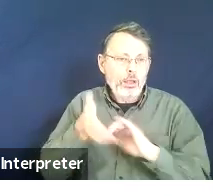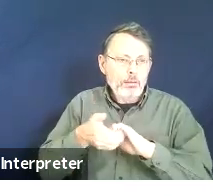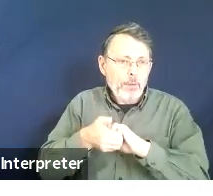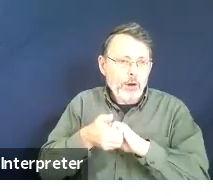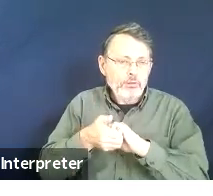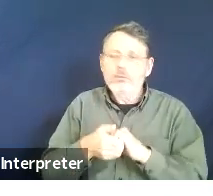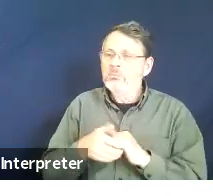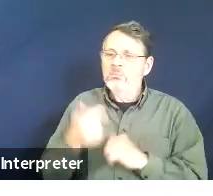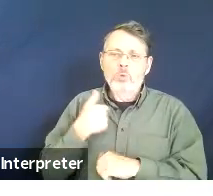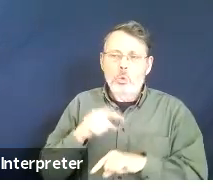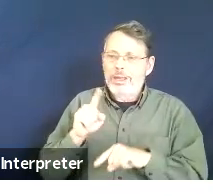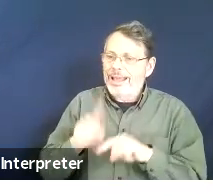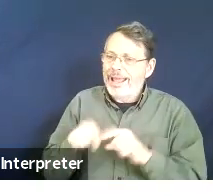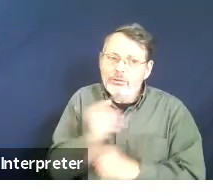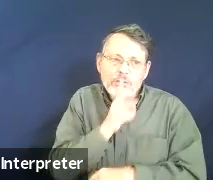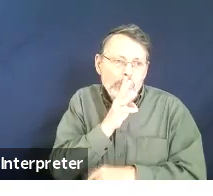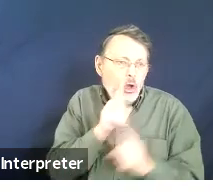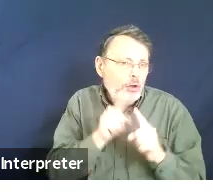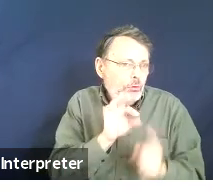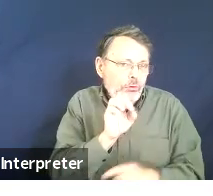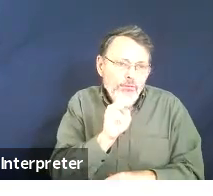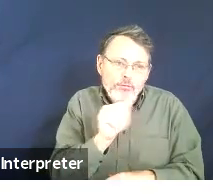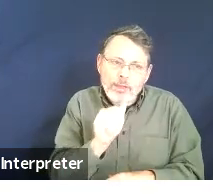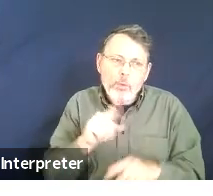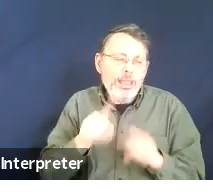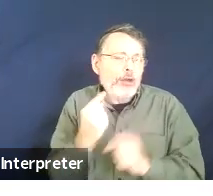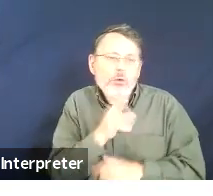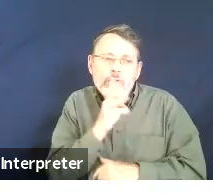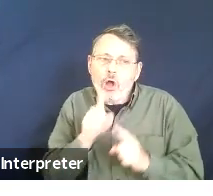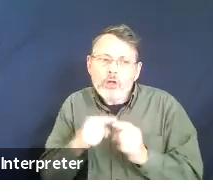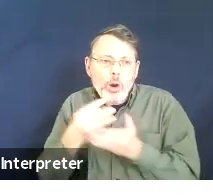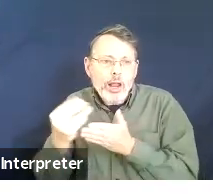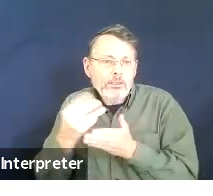can't just talk with FEMA and we can't just talk with our external partners. We also have to be